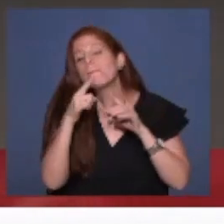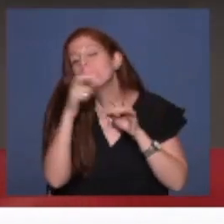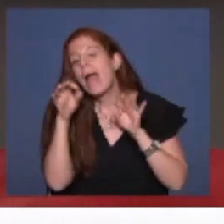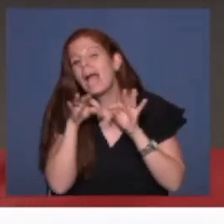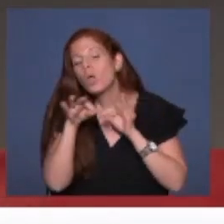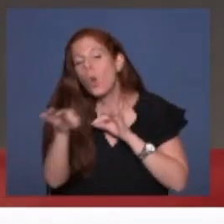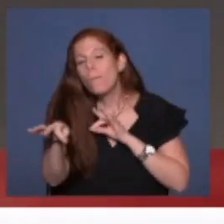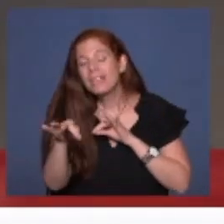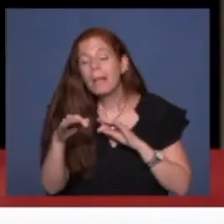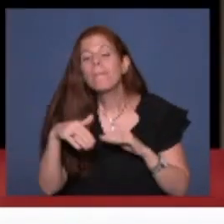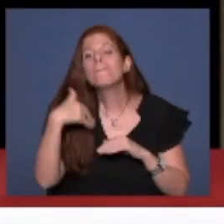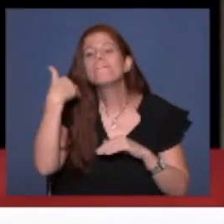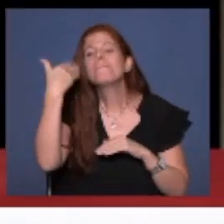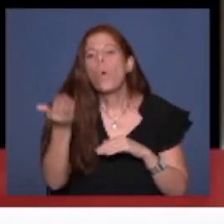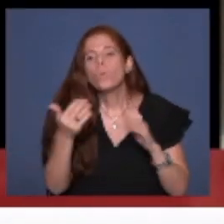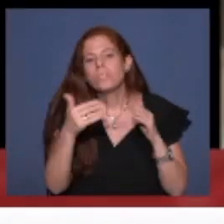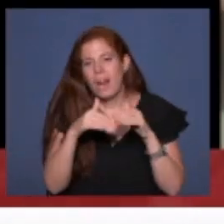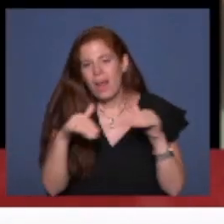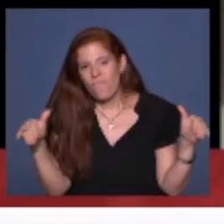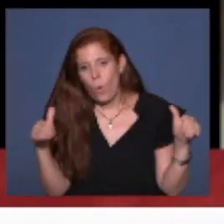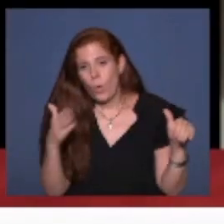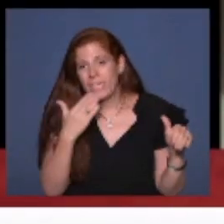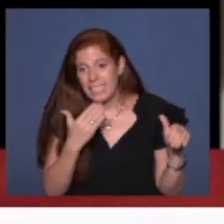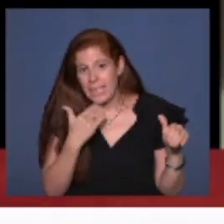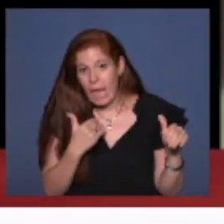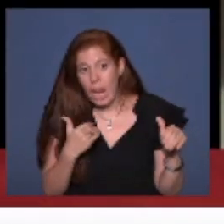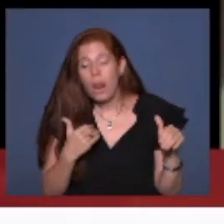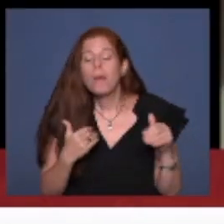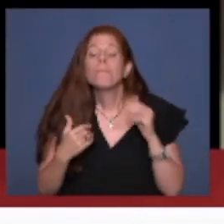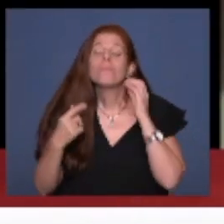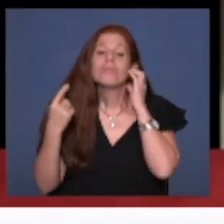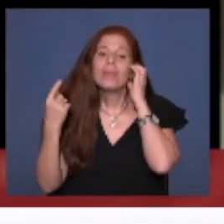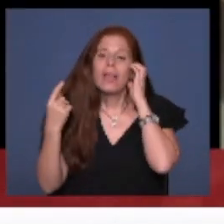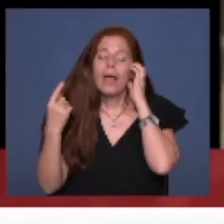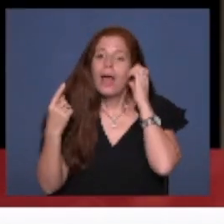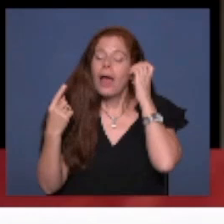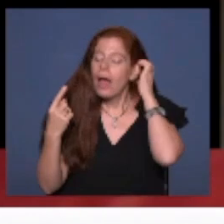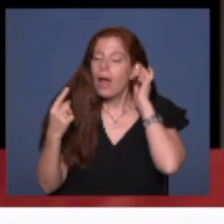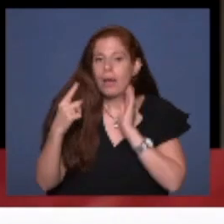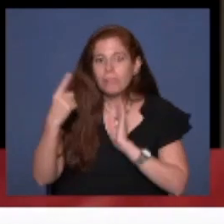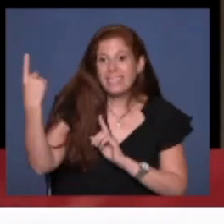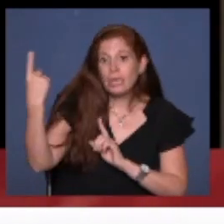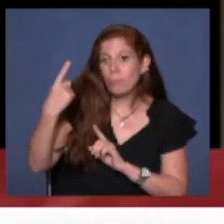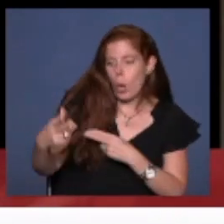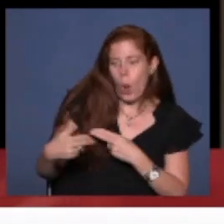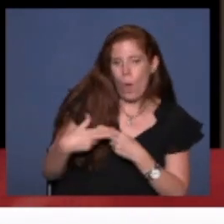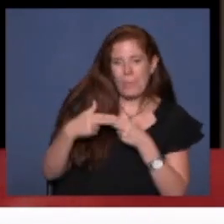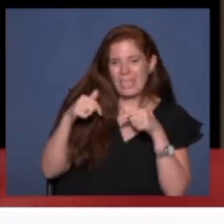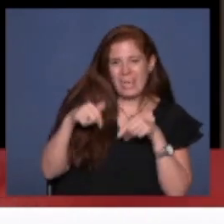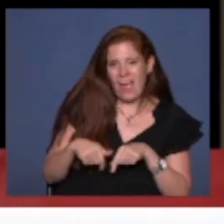That threat does not approach or invade the territory of Israel, but is intercepted outside its borders.